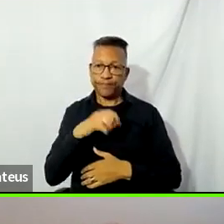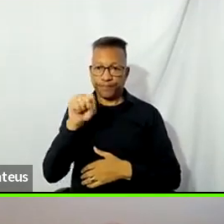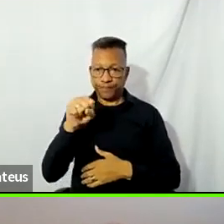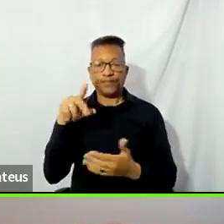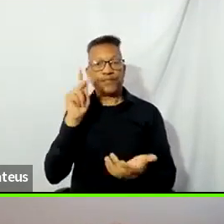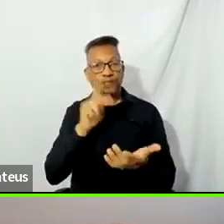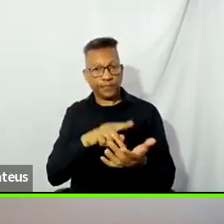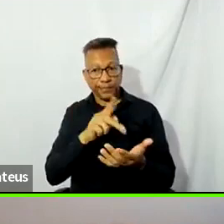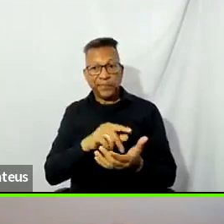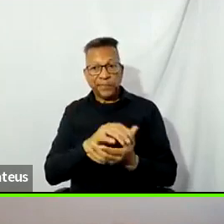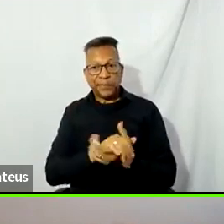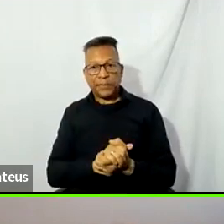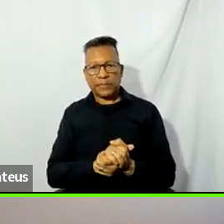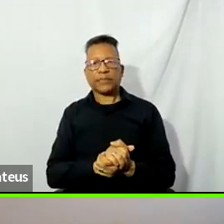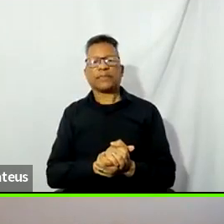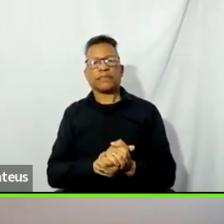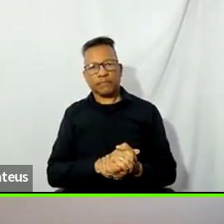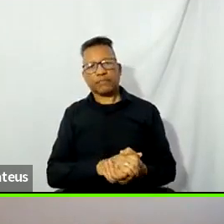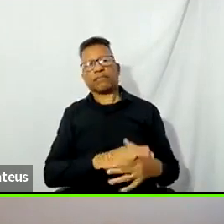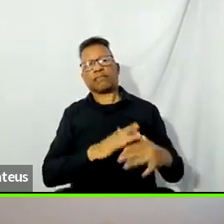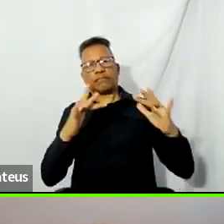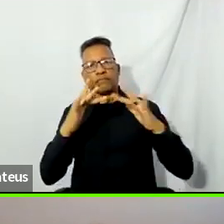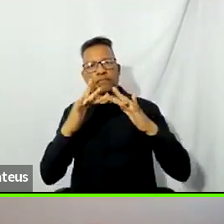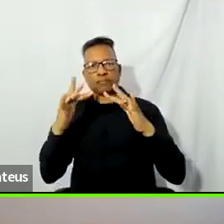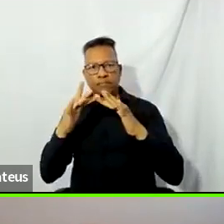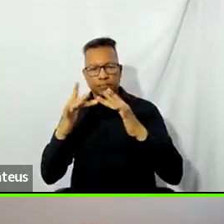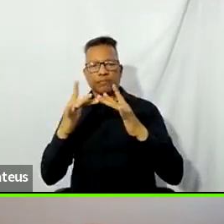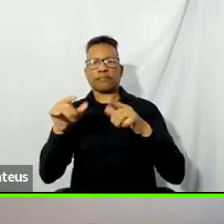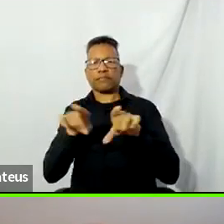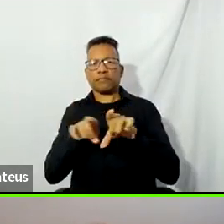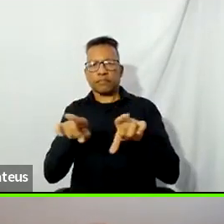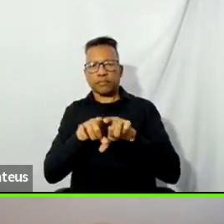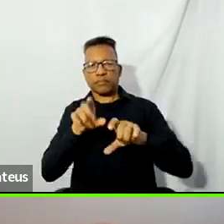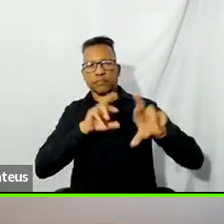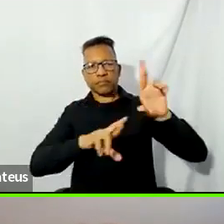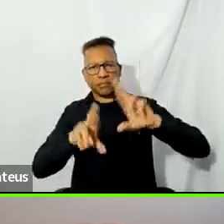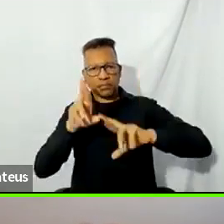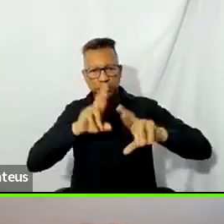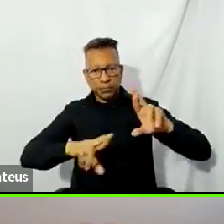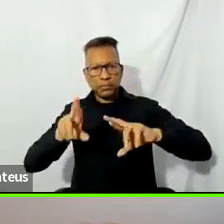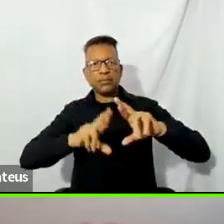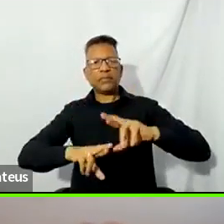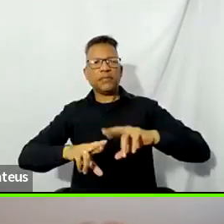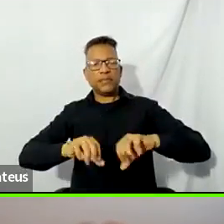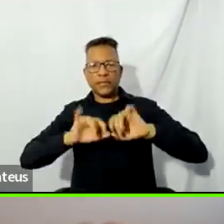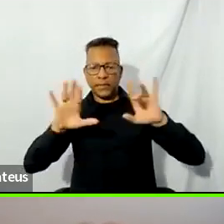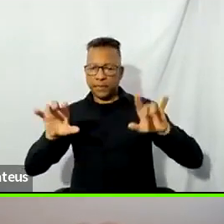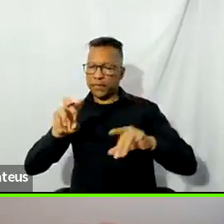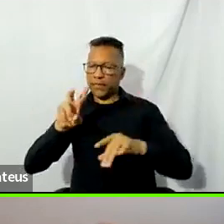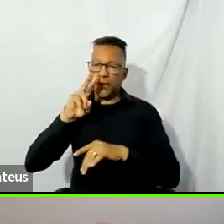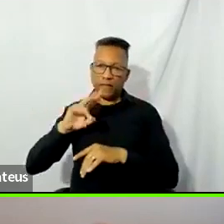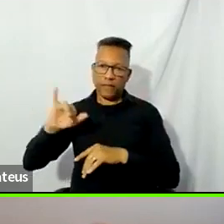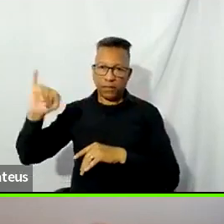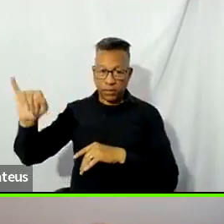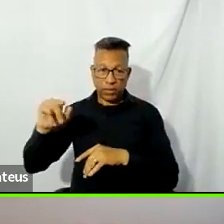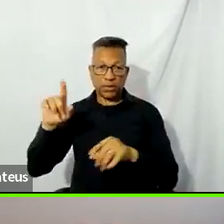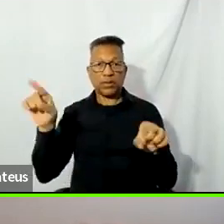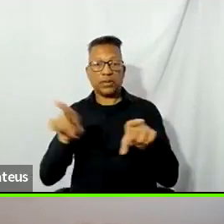there are obvious connections connections and connections and relationships between n the Gowski's work n the Gowski's work and those